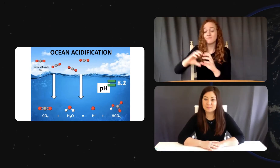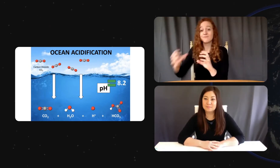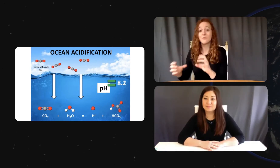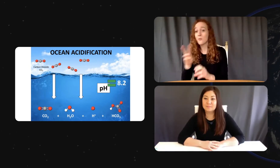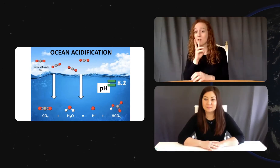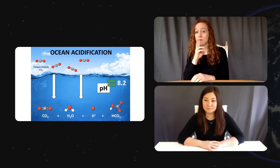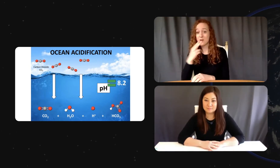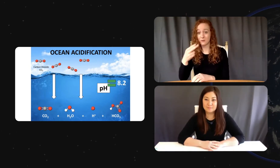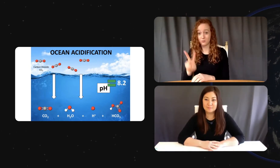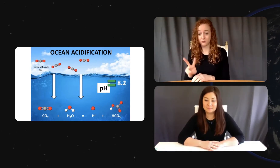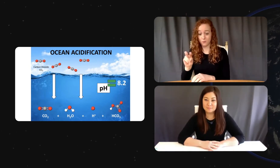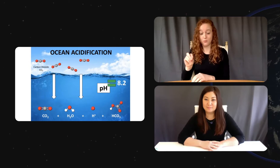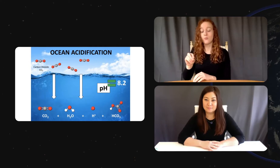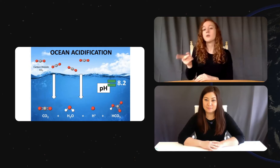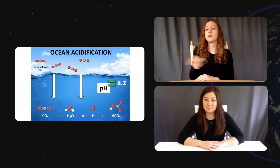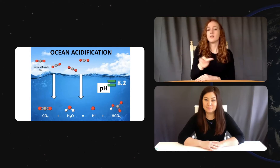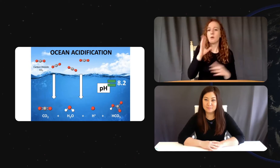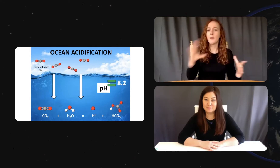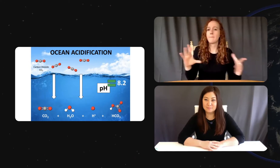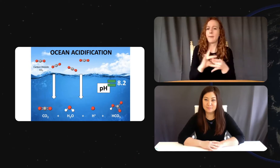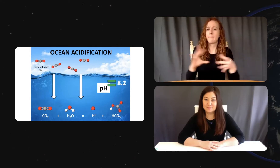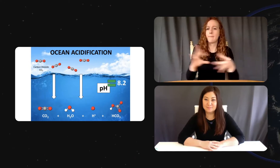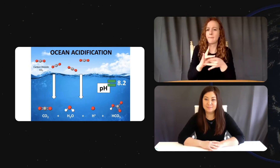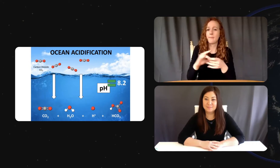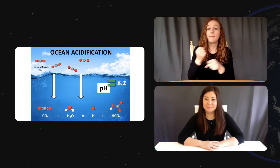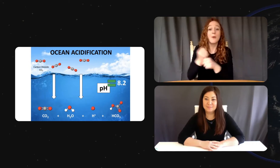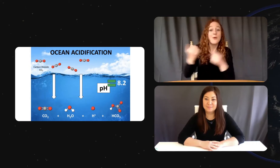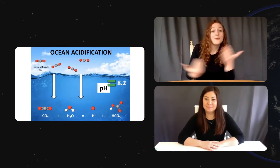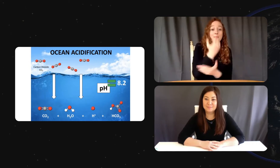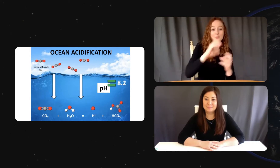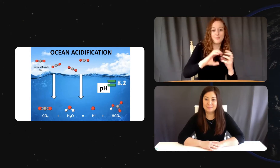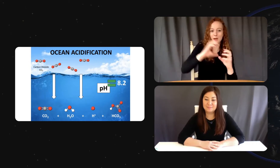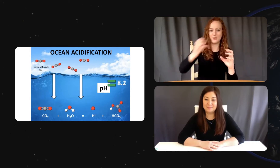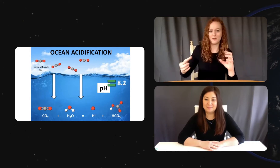Carbon dioxide (CO2) breaks into carbonate & bicarbonate.